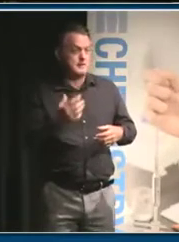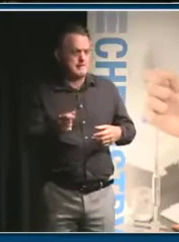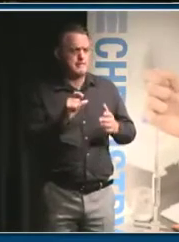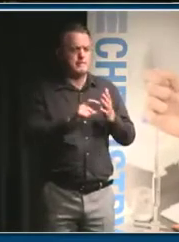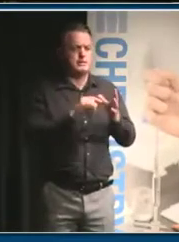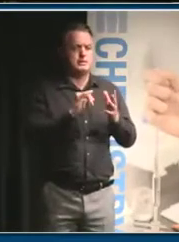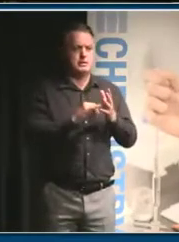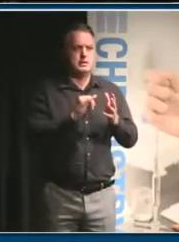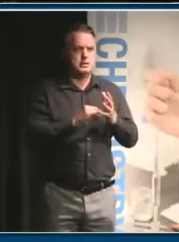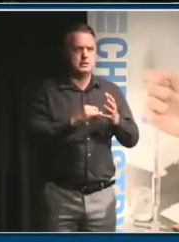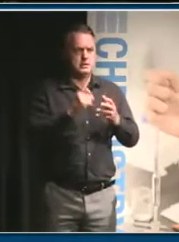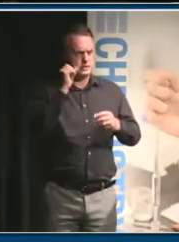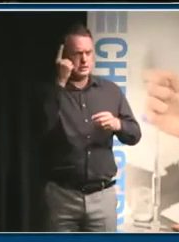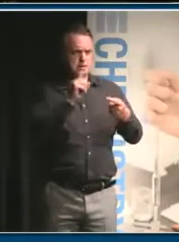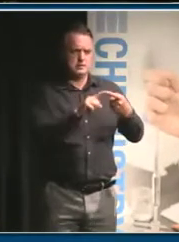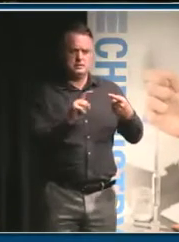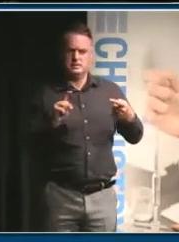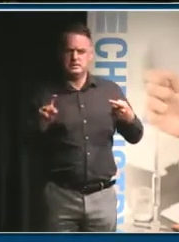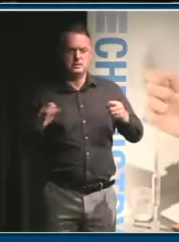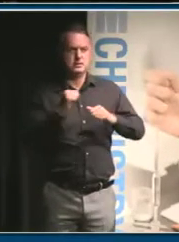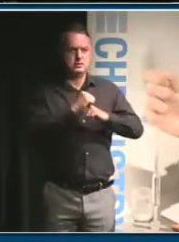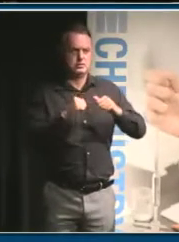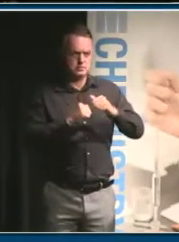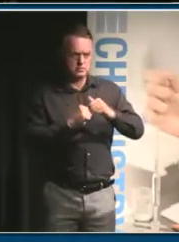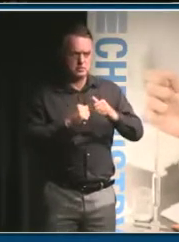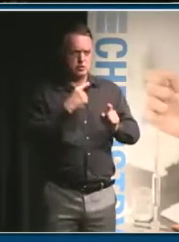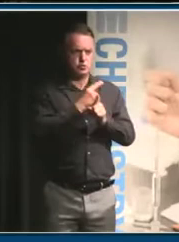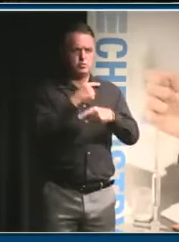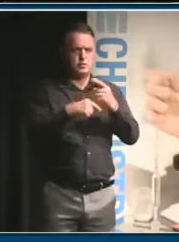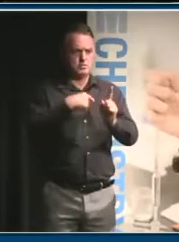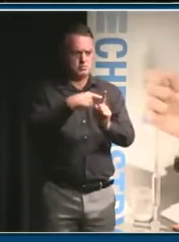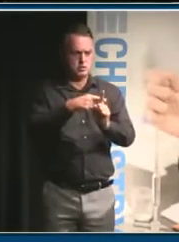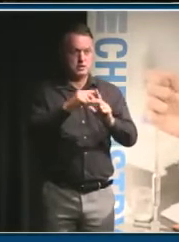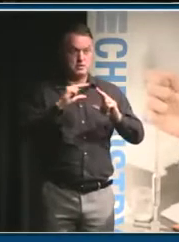about sentence structure, when she learns about the parts of speech, she transcends all that and